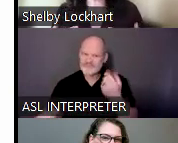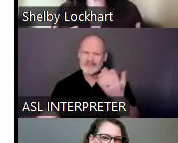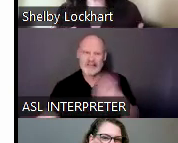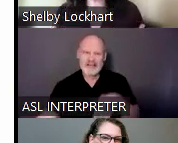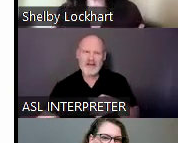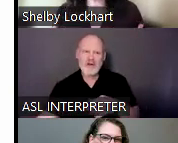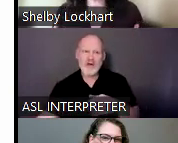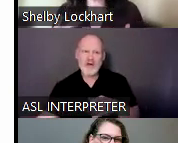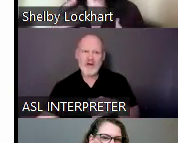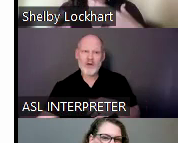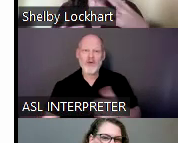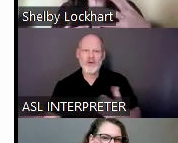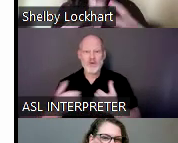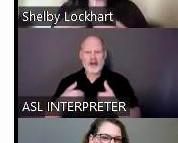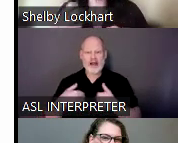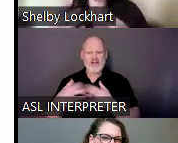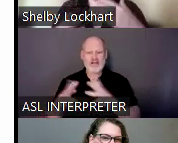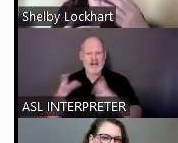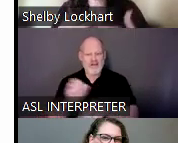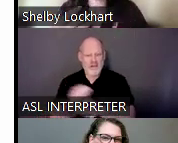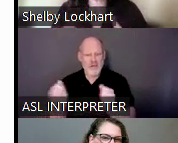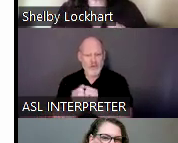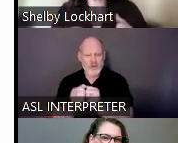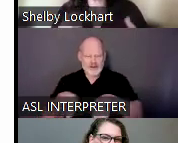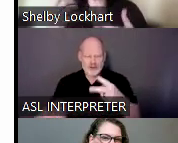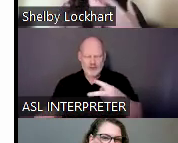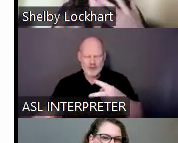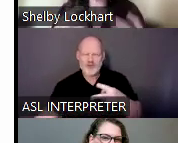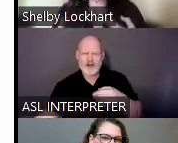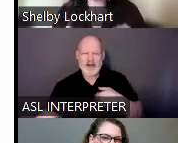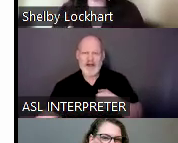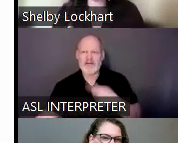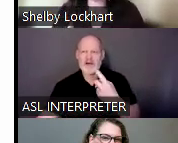around Tier 2 grouping kids, one-on-one case management, talking about student